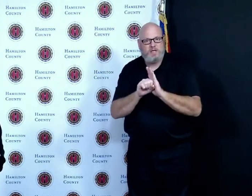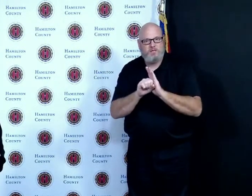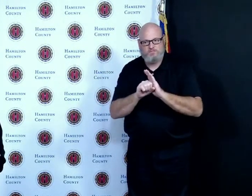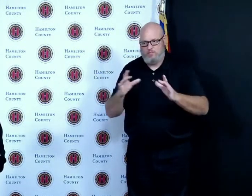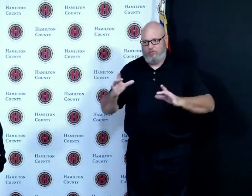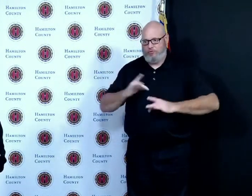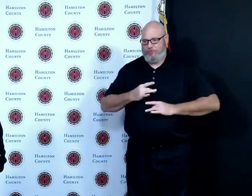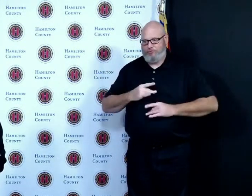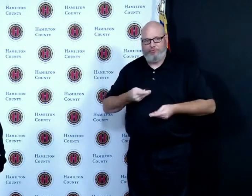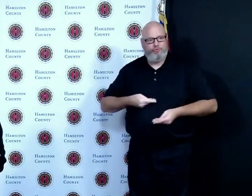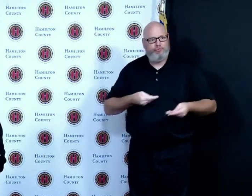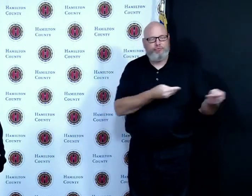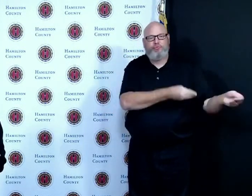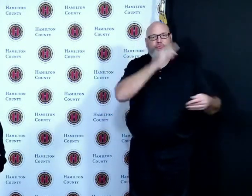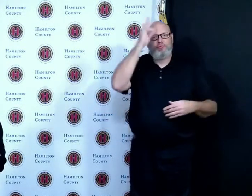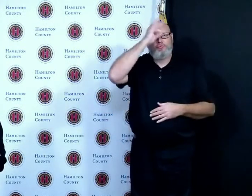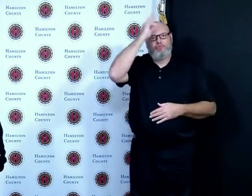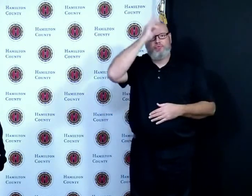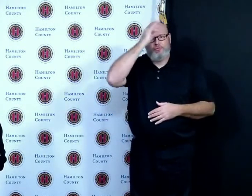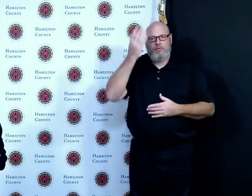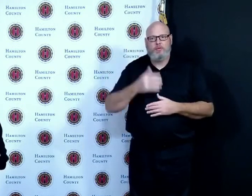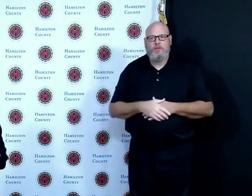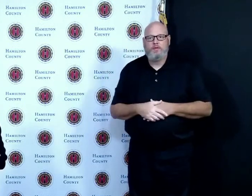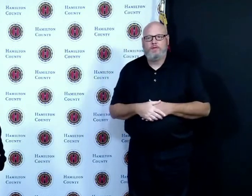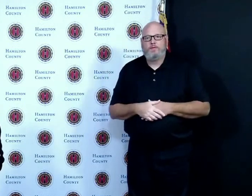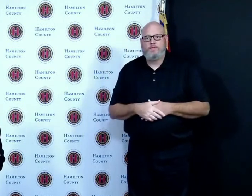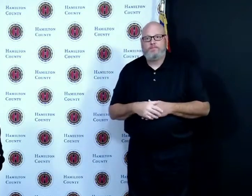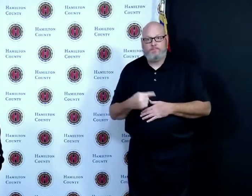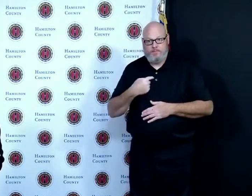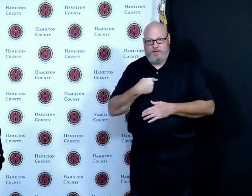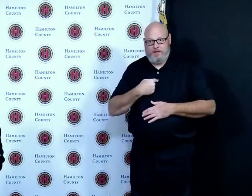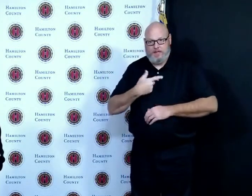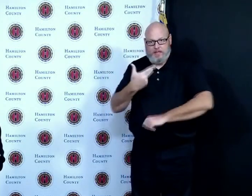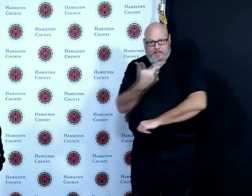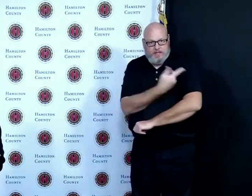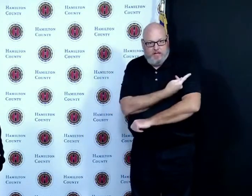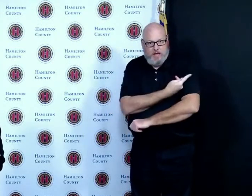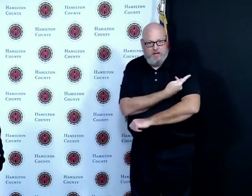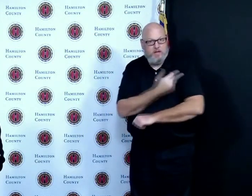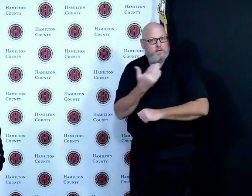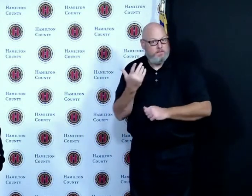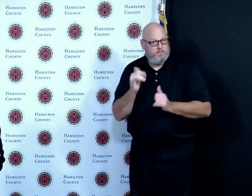very last moment got extended and so we've got about six million dollars that kind of fell to